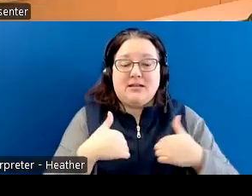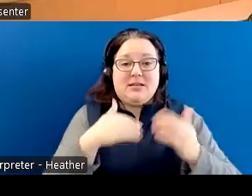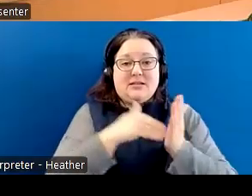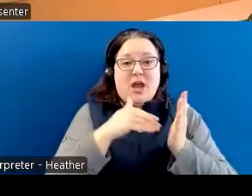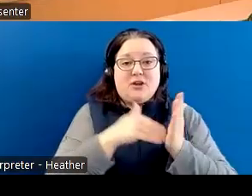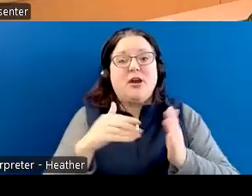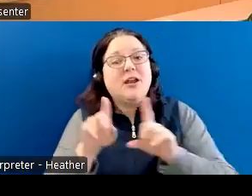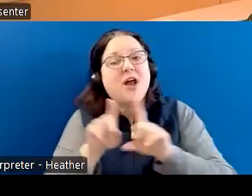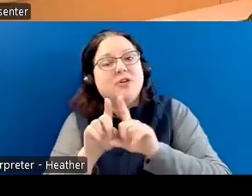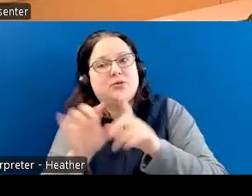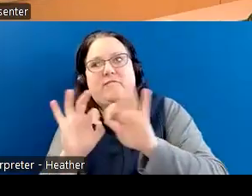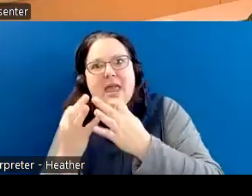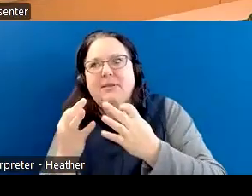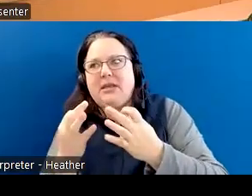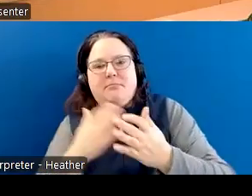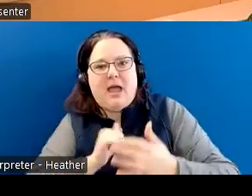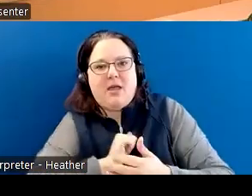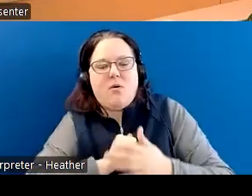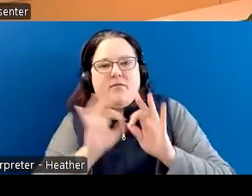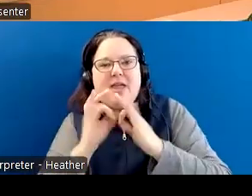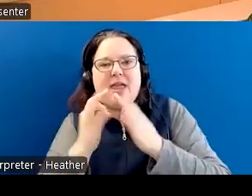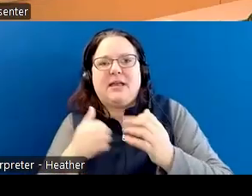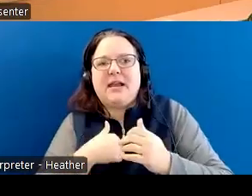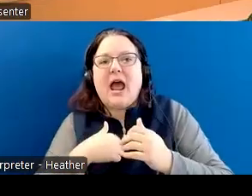family member who's watched uh gotten the best medical education I got was watching